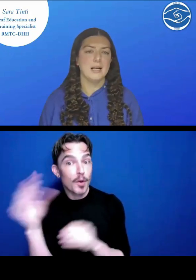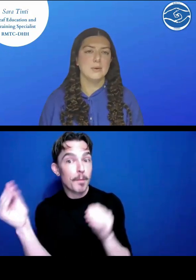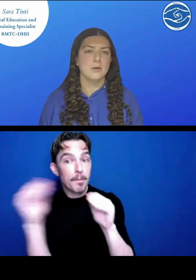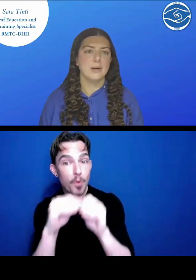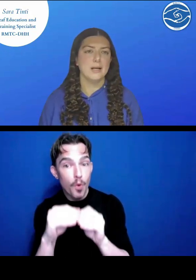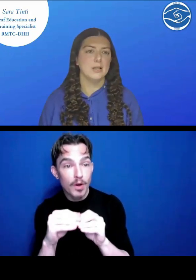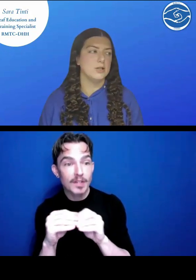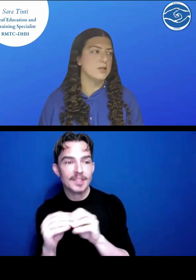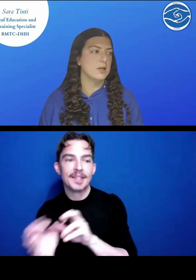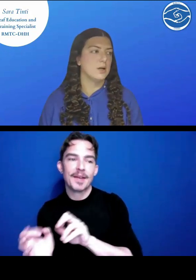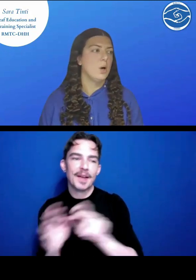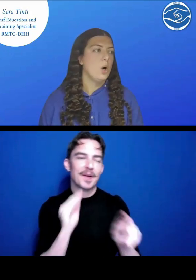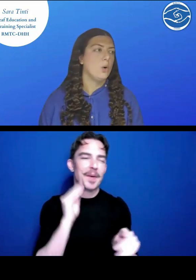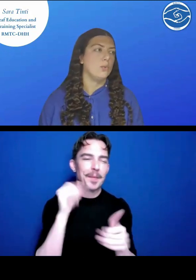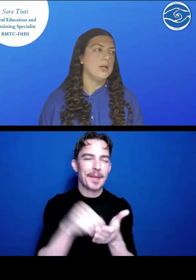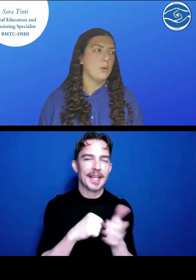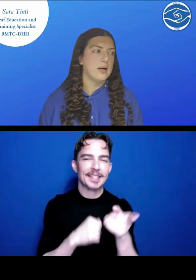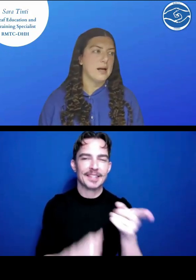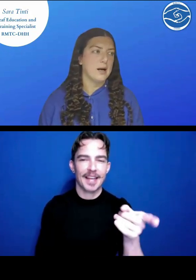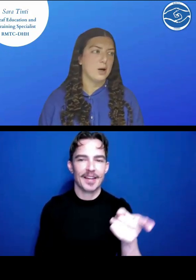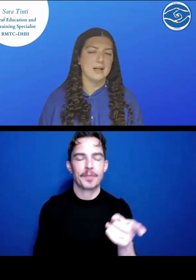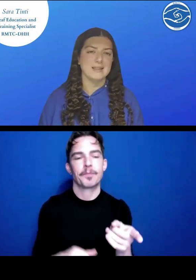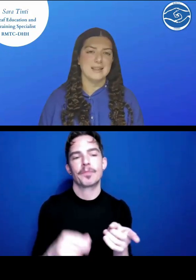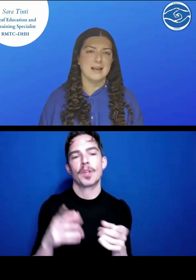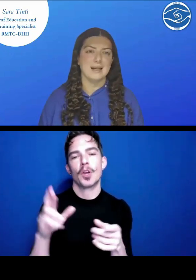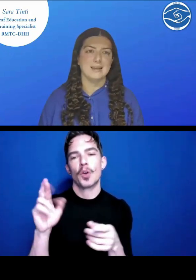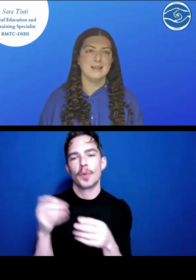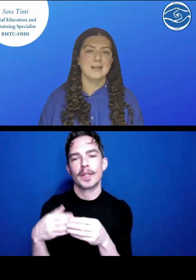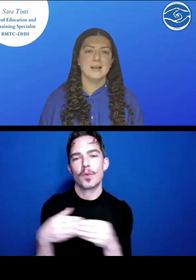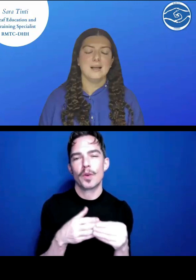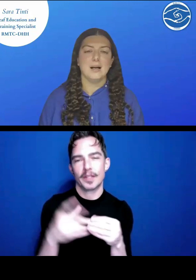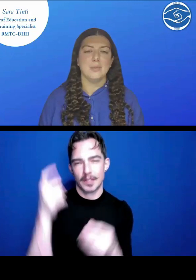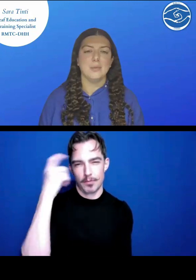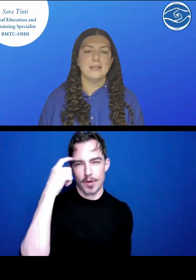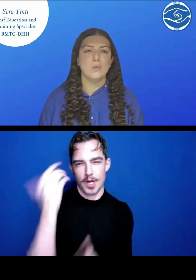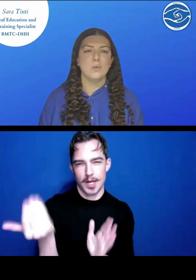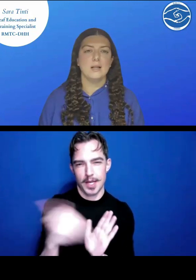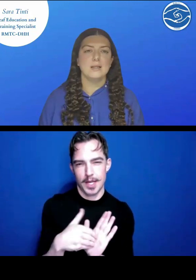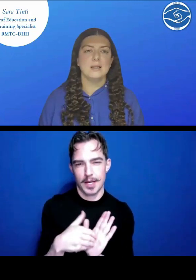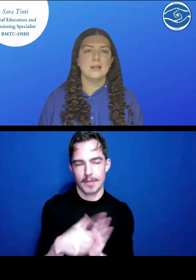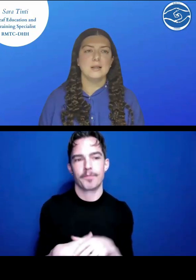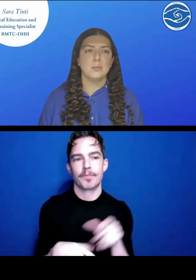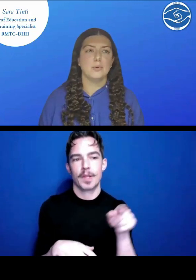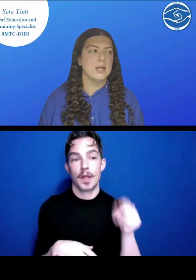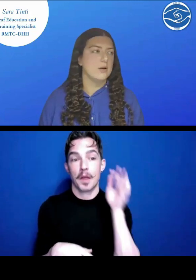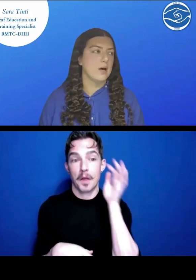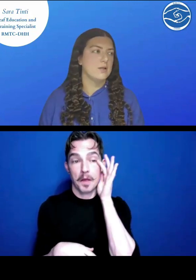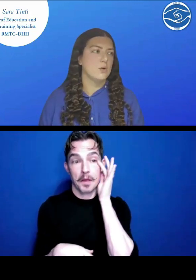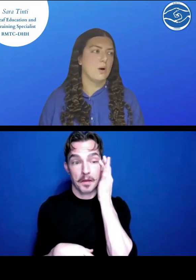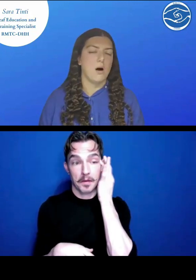back to our homepage just to reorient our brains again. Because I want to bring you guys to